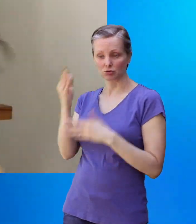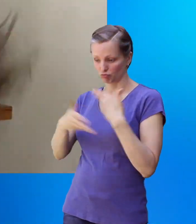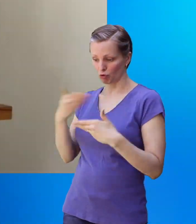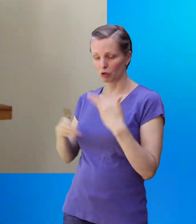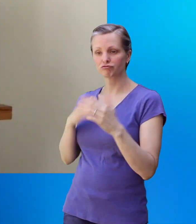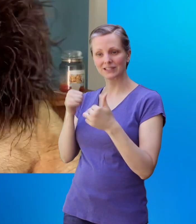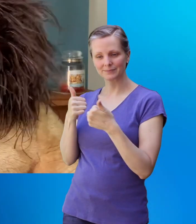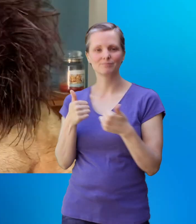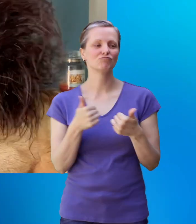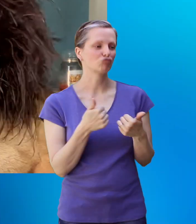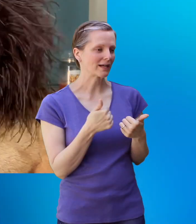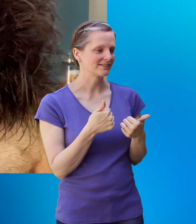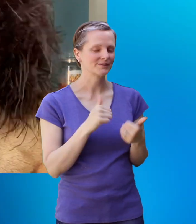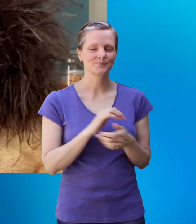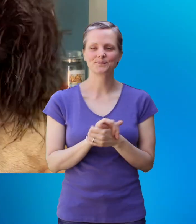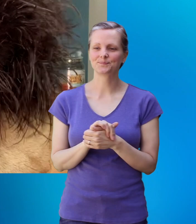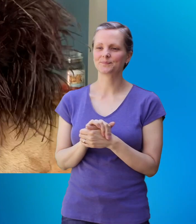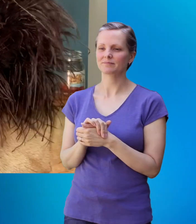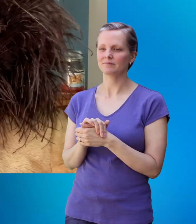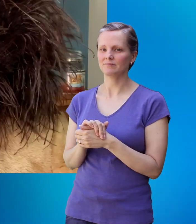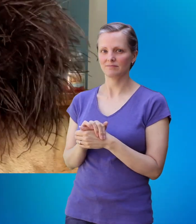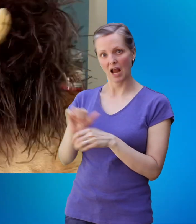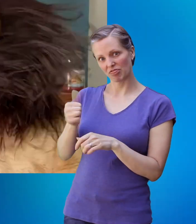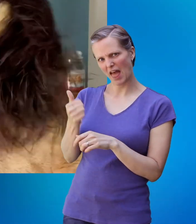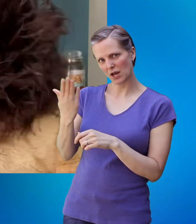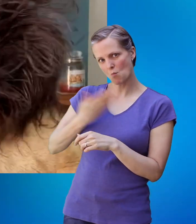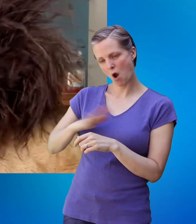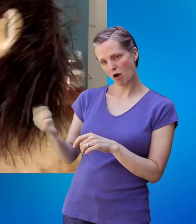great. And then you'd like to come back later